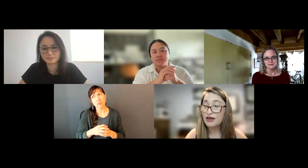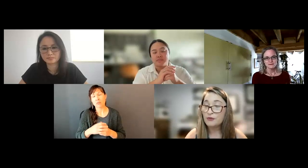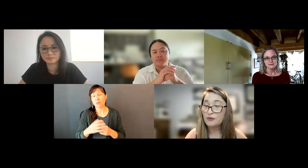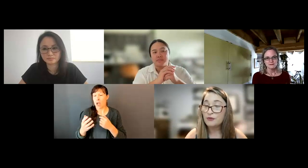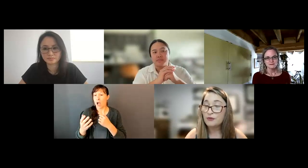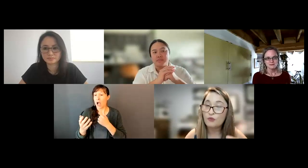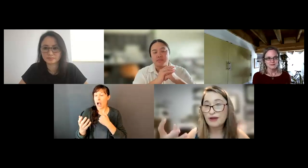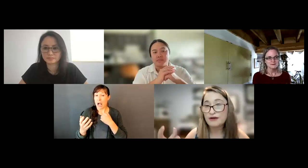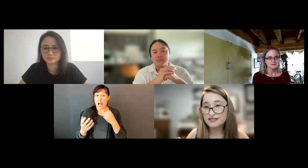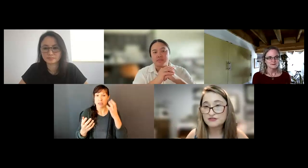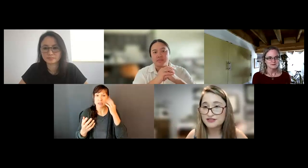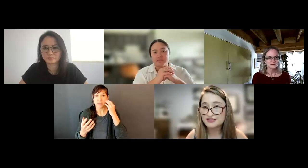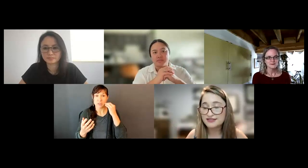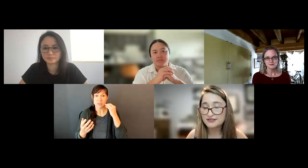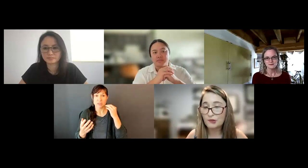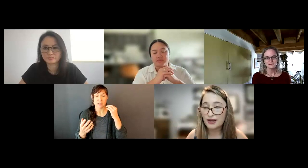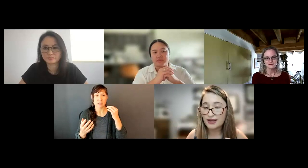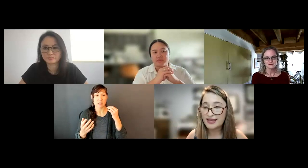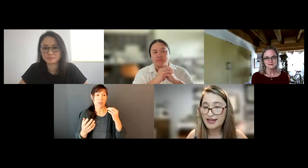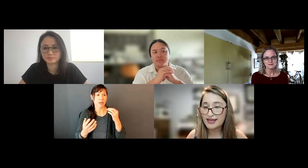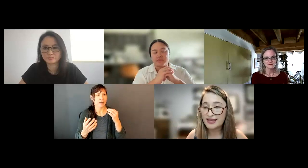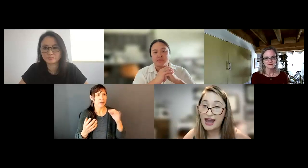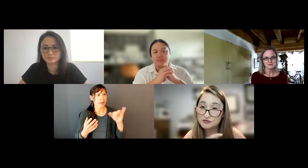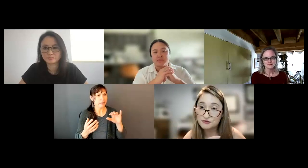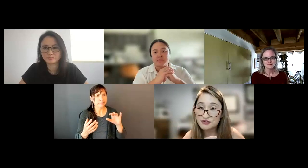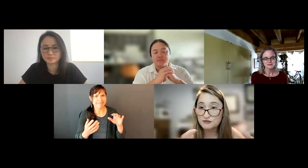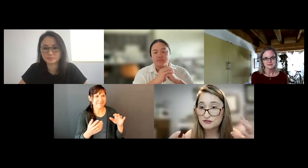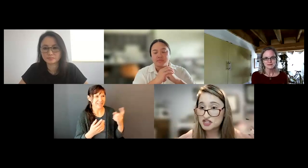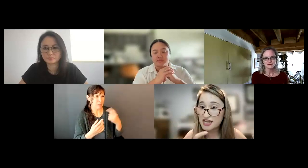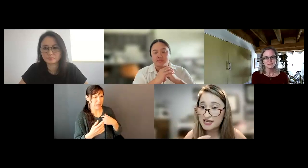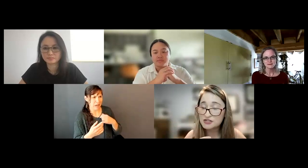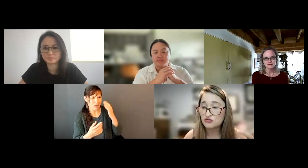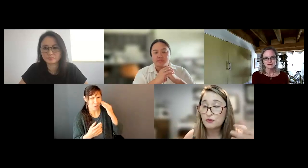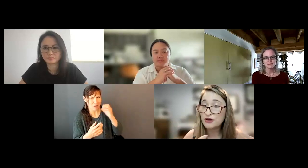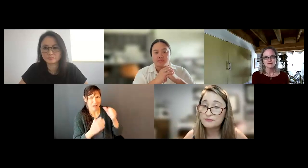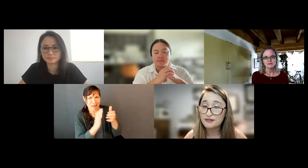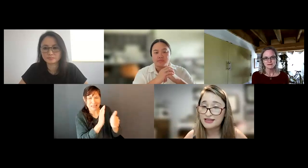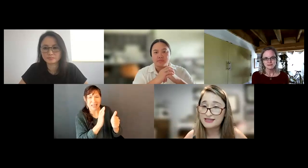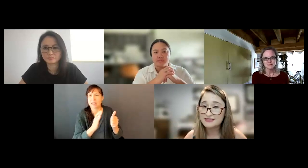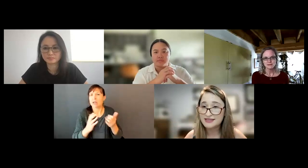"Okay, well what are my resources? "What can I outsource or change or put in place